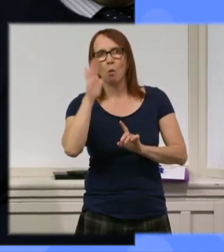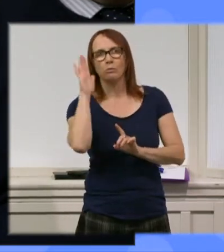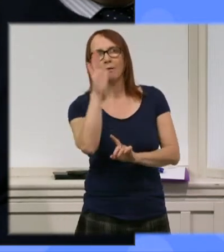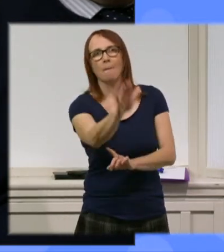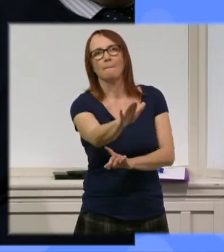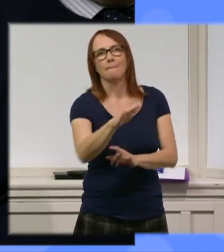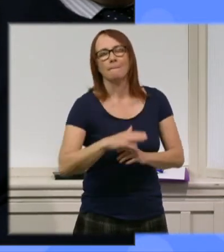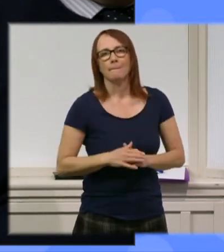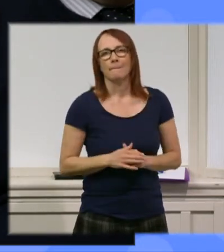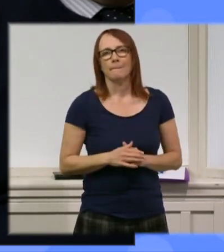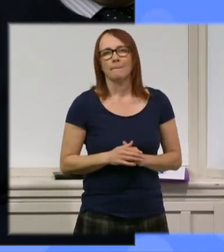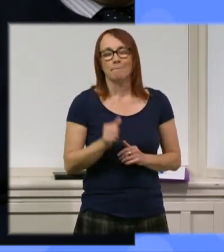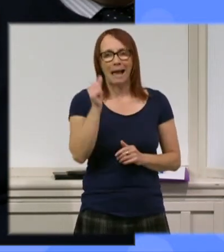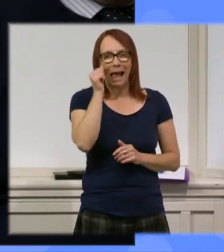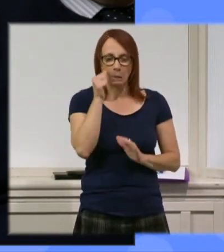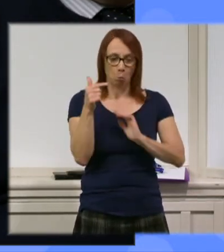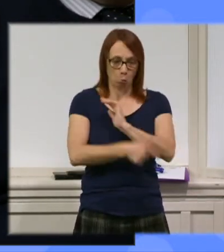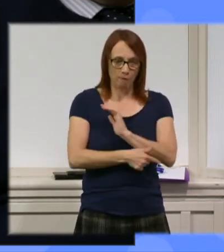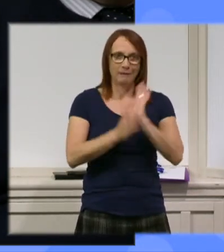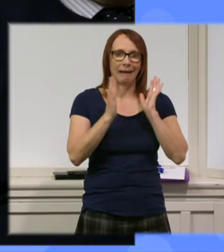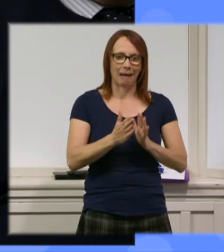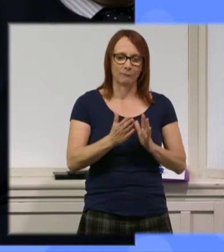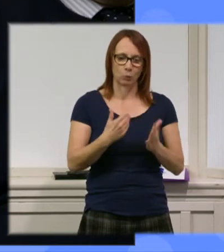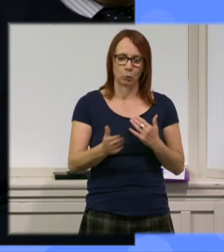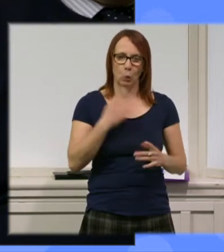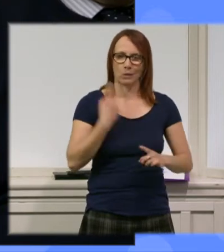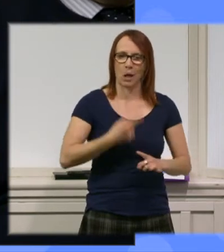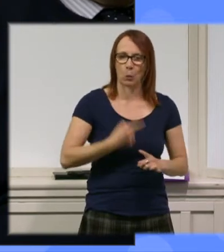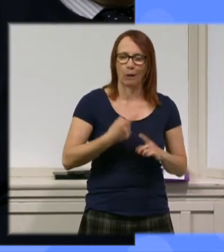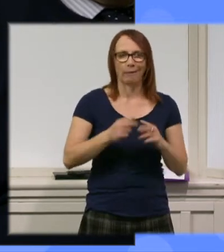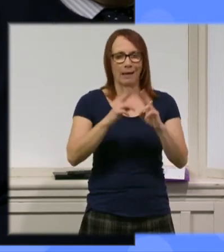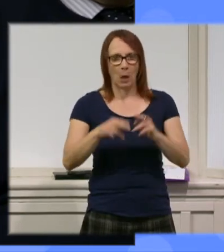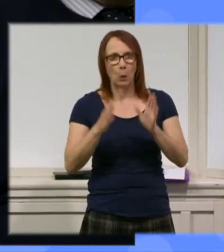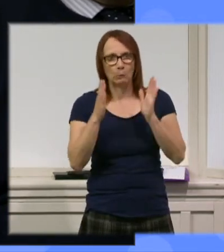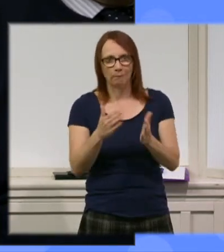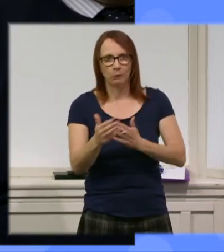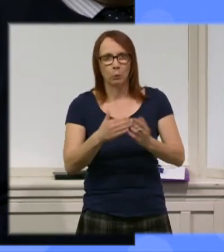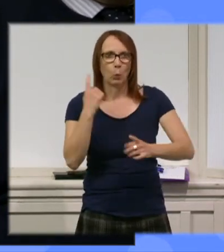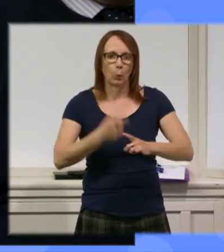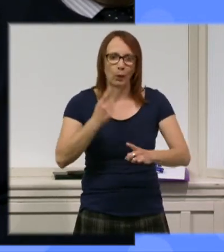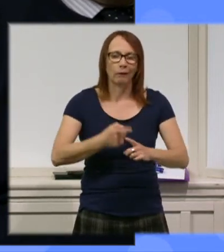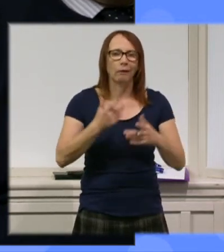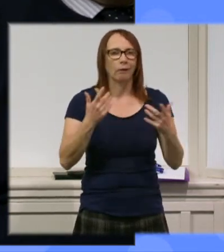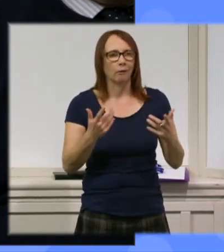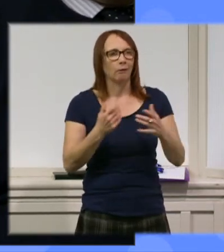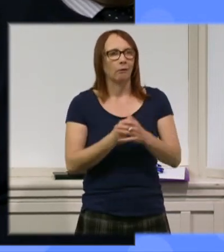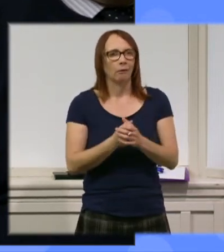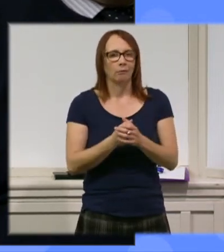I'm not just seeing poverty in terms of housing or in terms of climate change